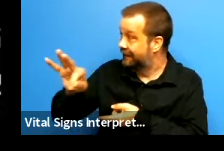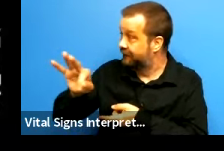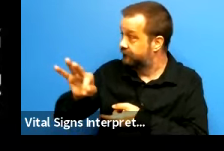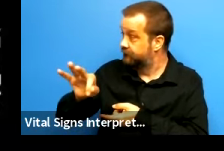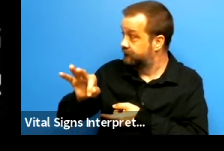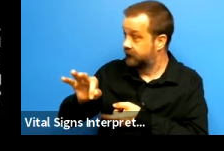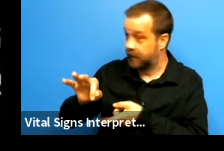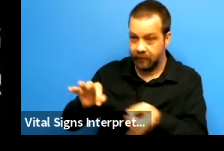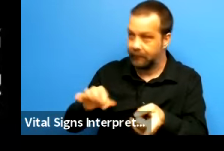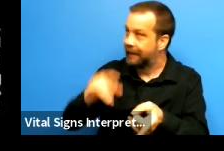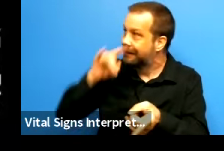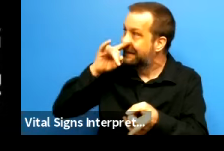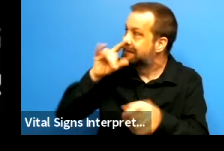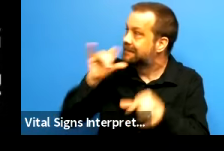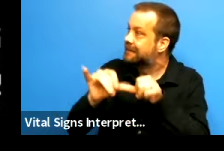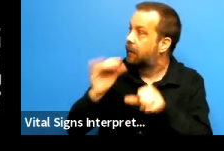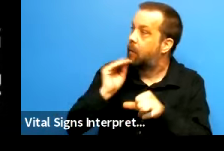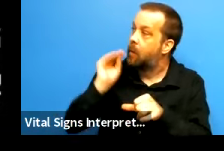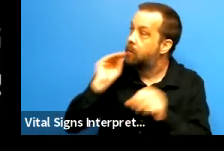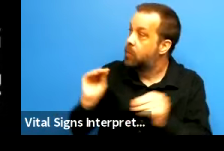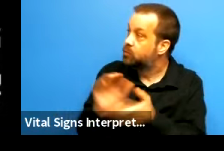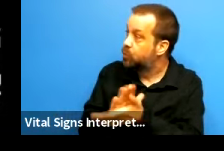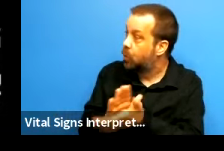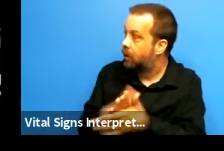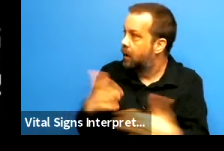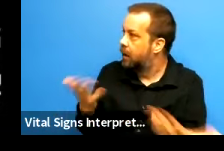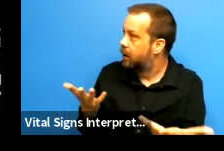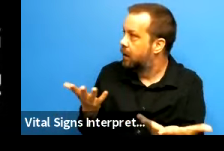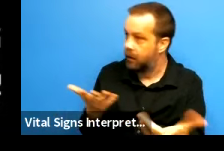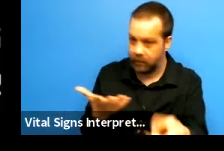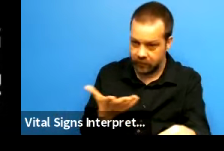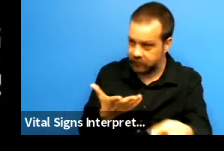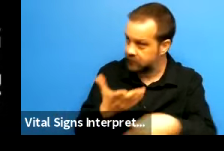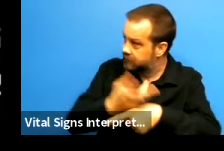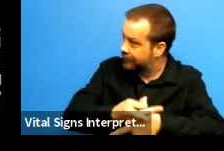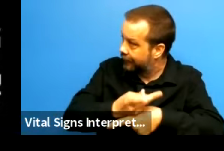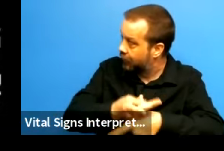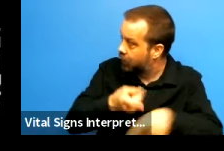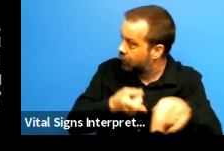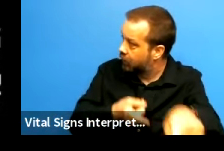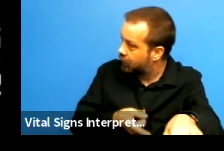Are they going to protect my child from the virus?